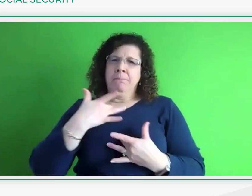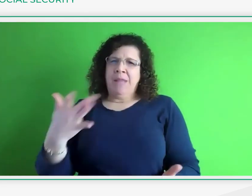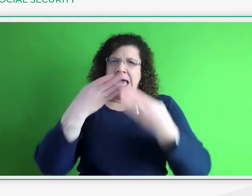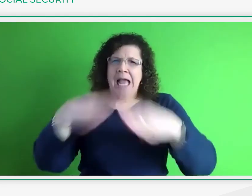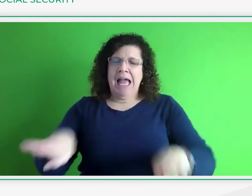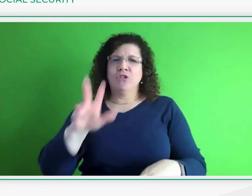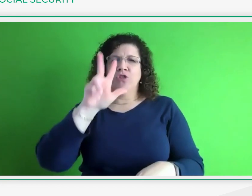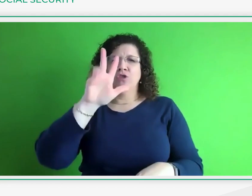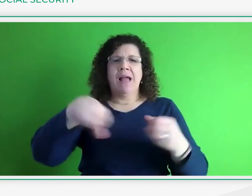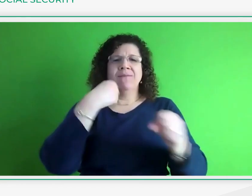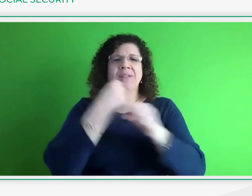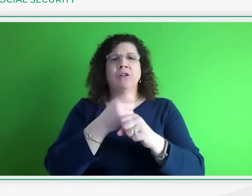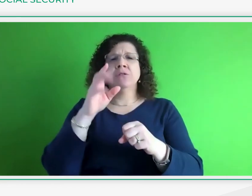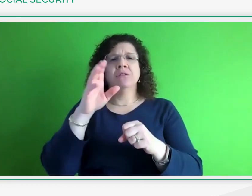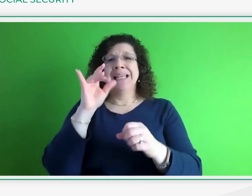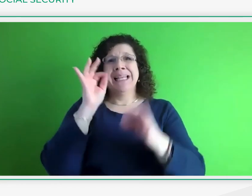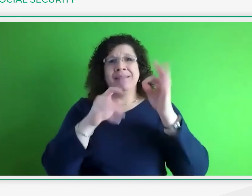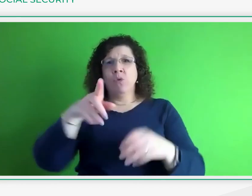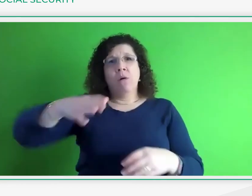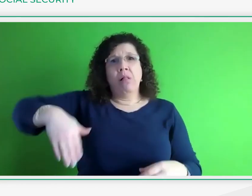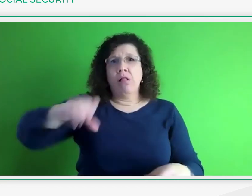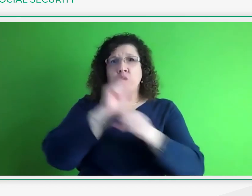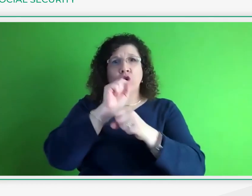Typically, that’s the average amount of years that people work: 35.